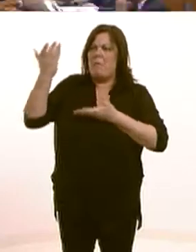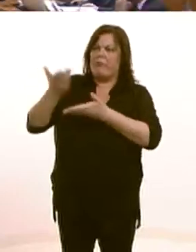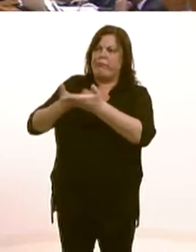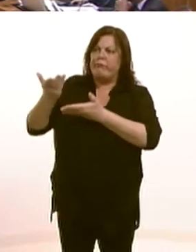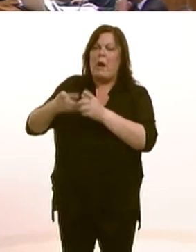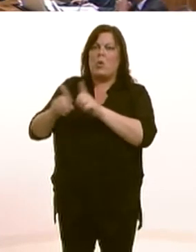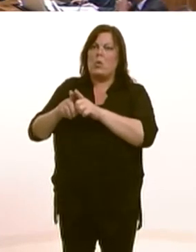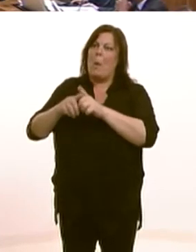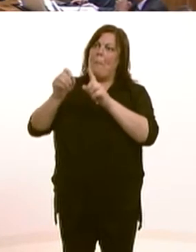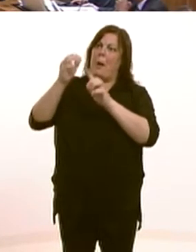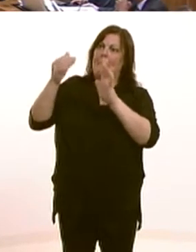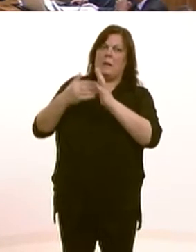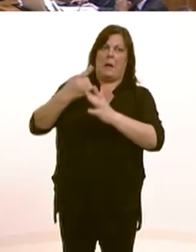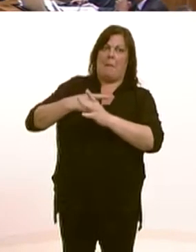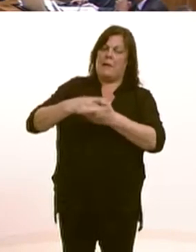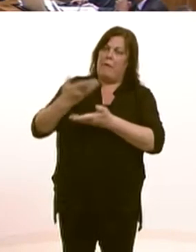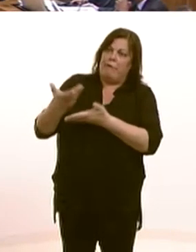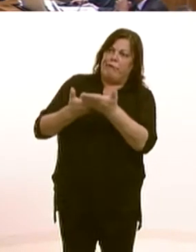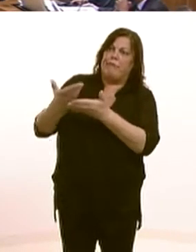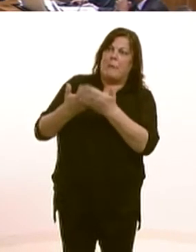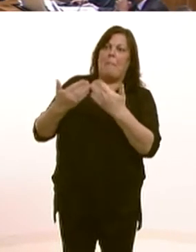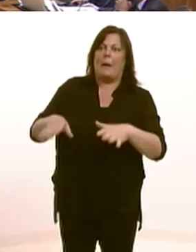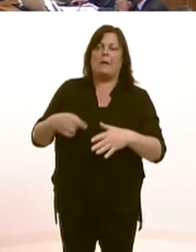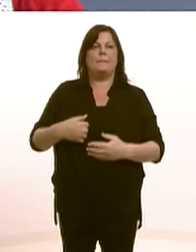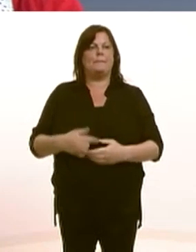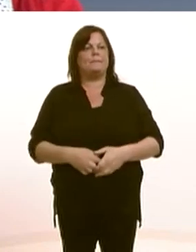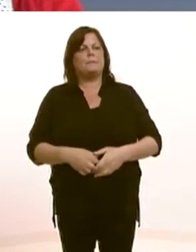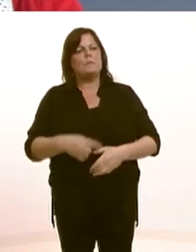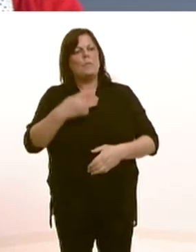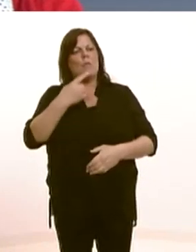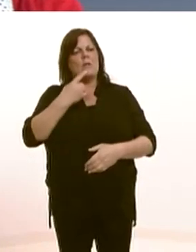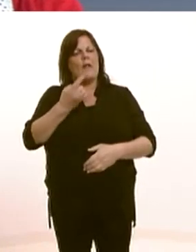Leanne Wood: First Minister, you say, ëFor Wales, see Scotlandí, but it looks more like